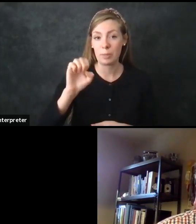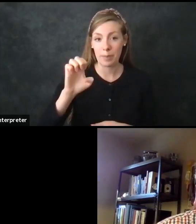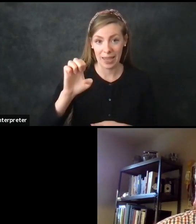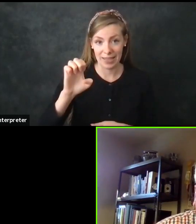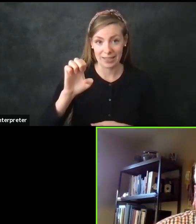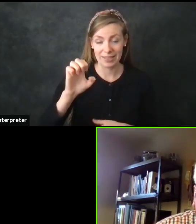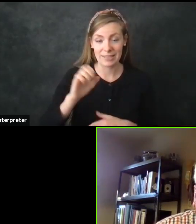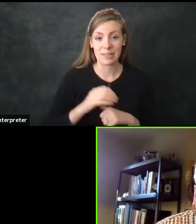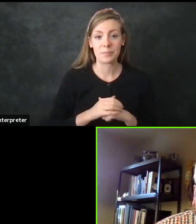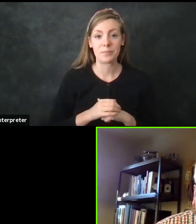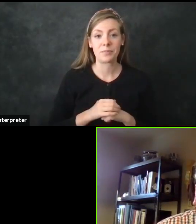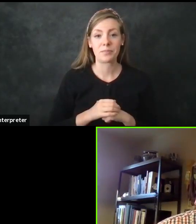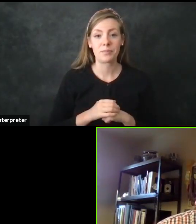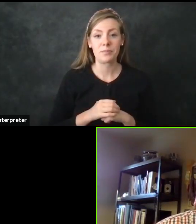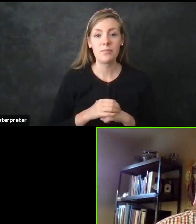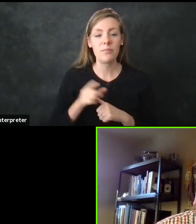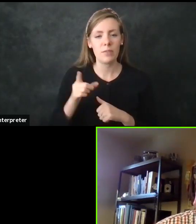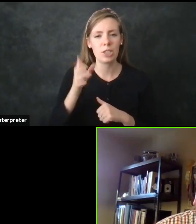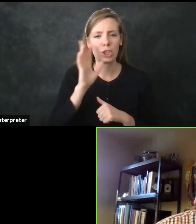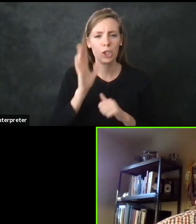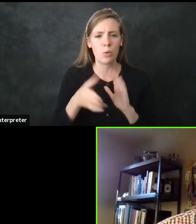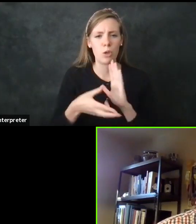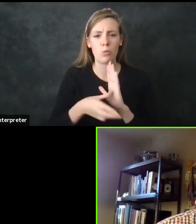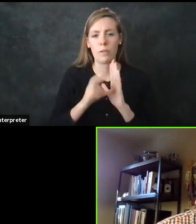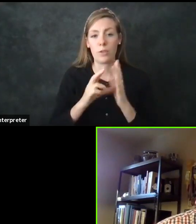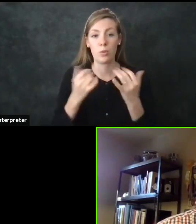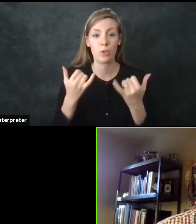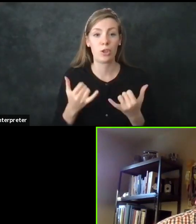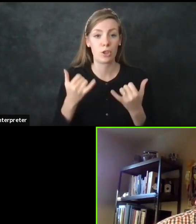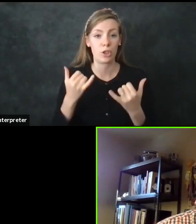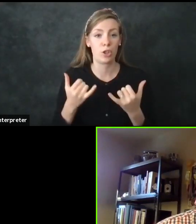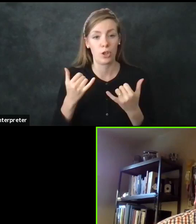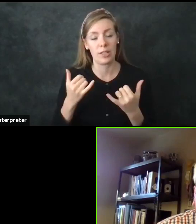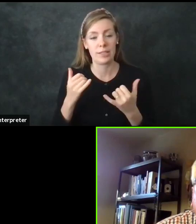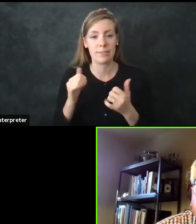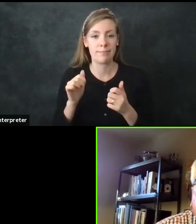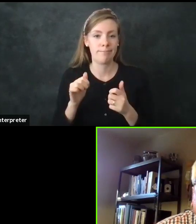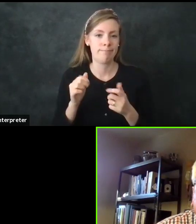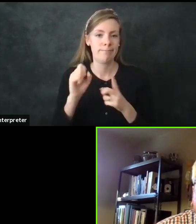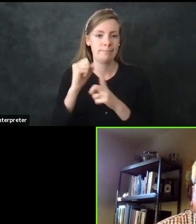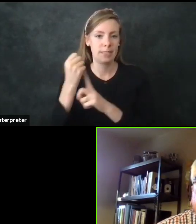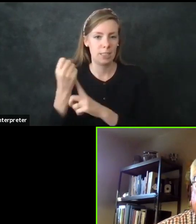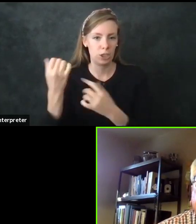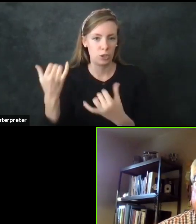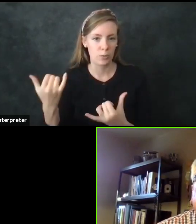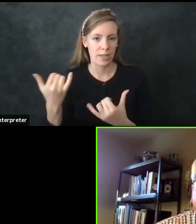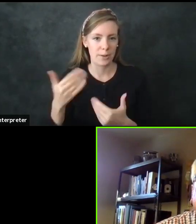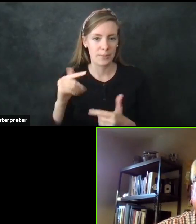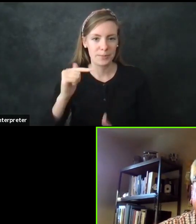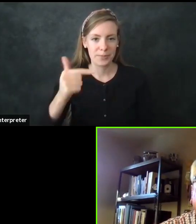Sander Mase, for an overview of the current state of the pandemic. Dr. Mase, great.